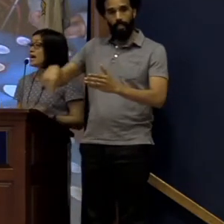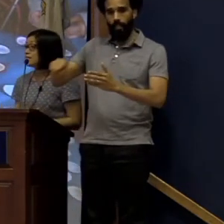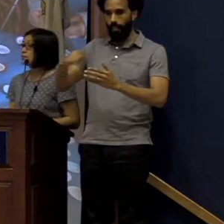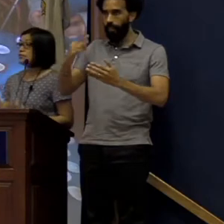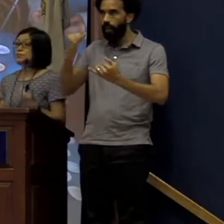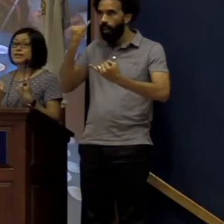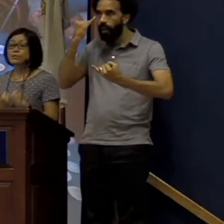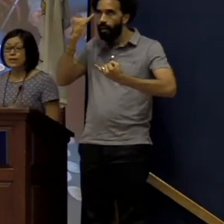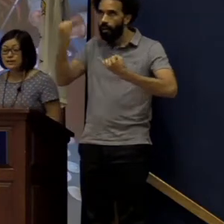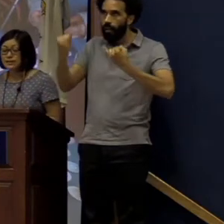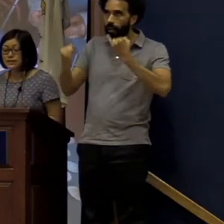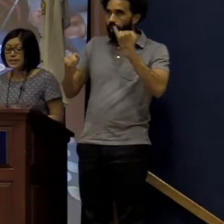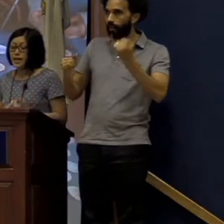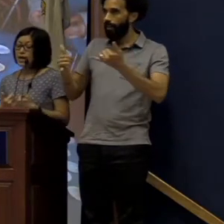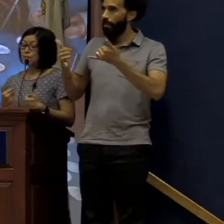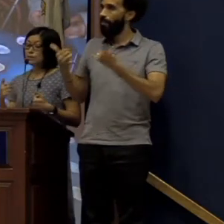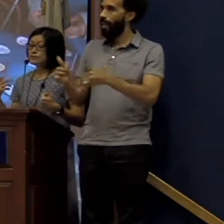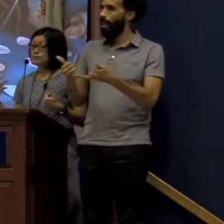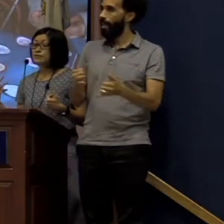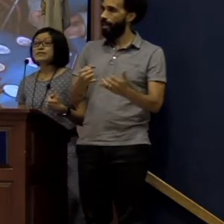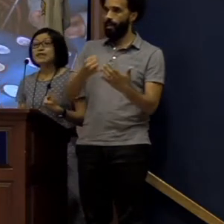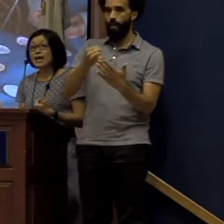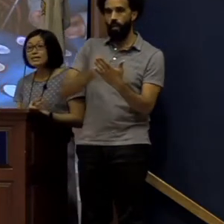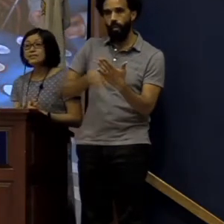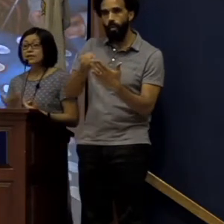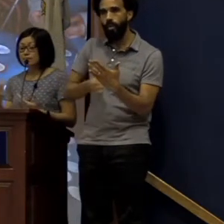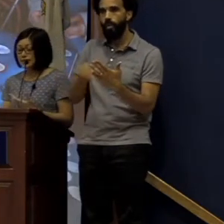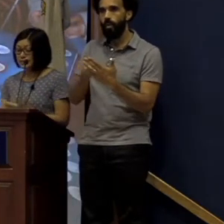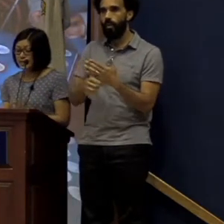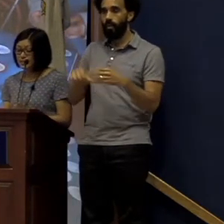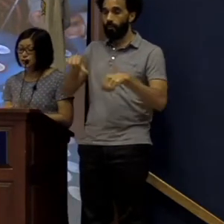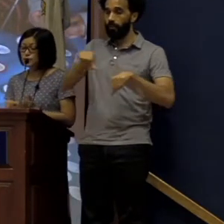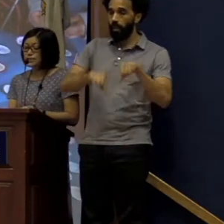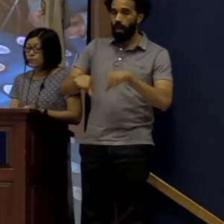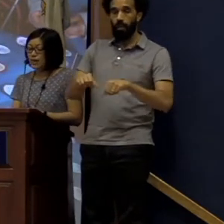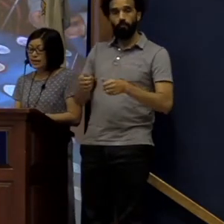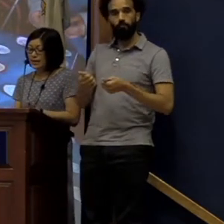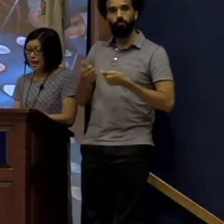Which is what they wanted with science. When it makes sense to see what can happen